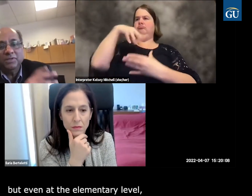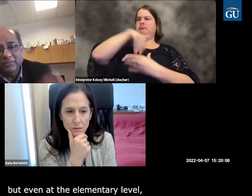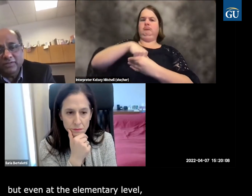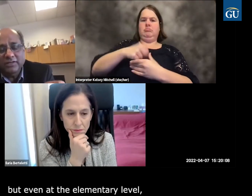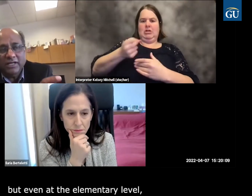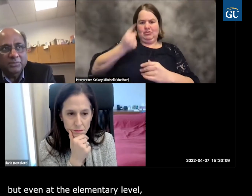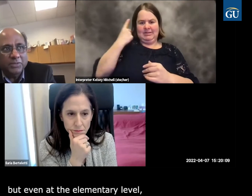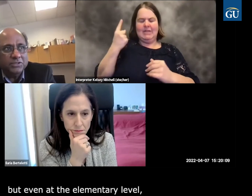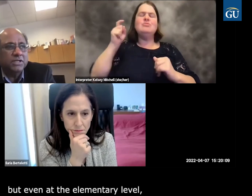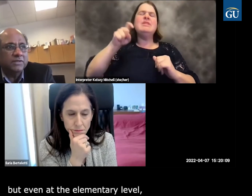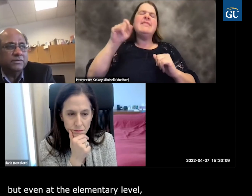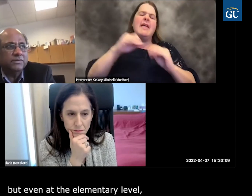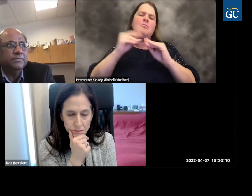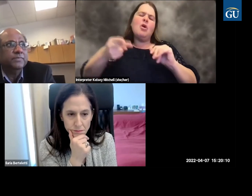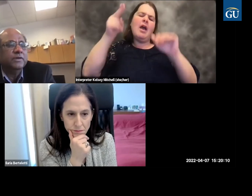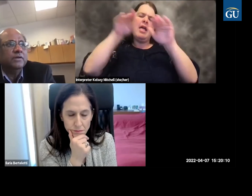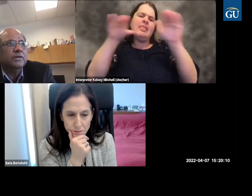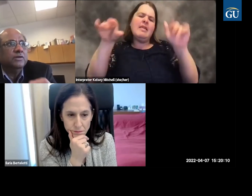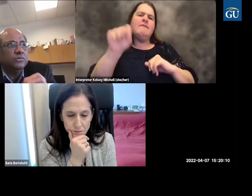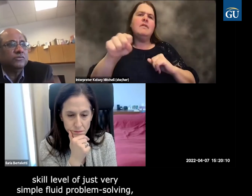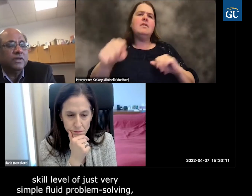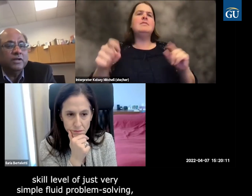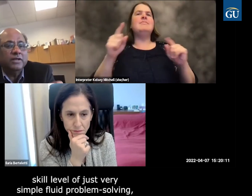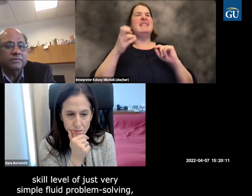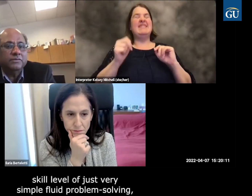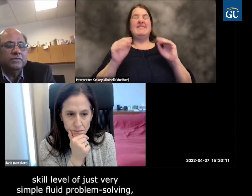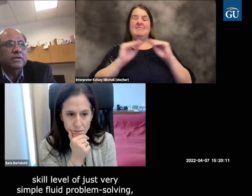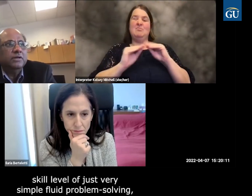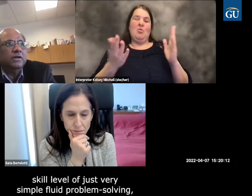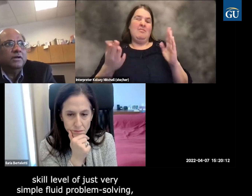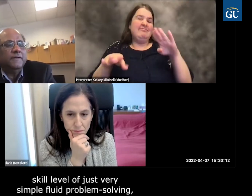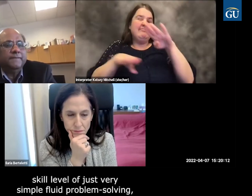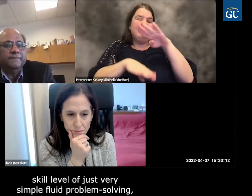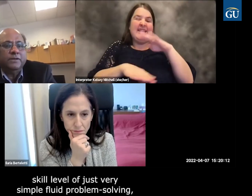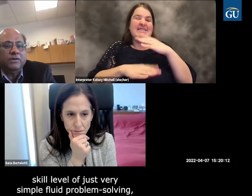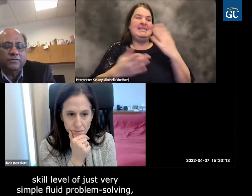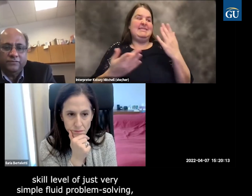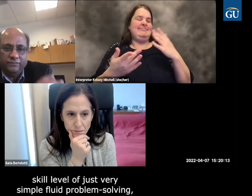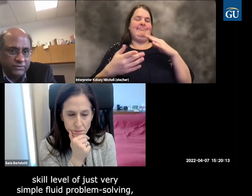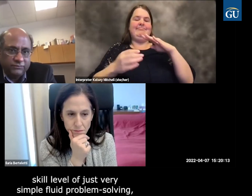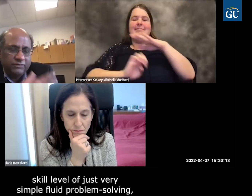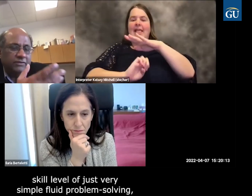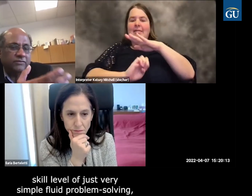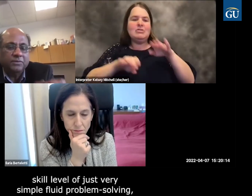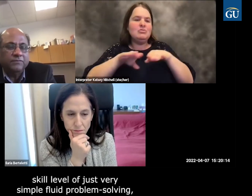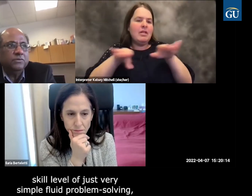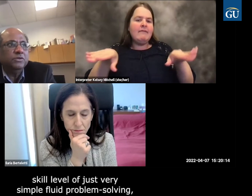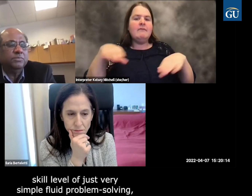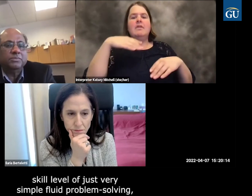even at the elementary level you know skill level